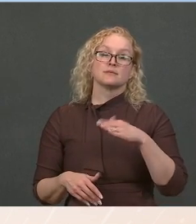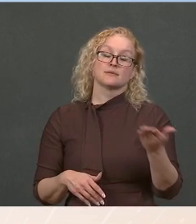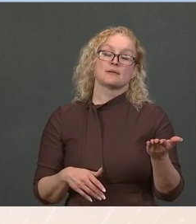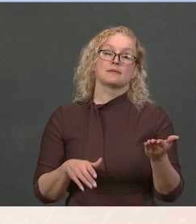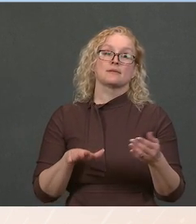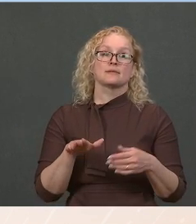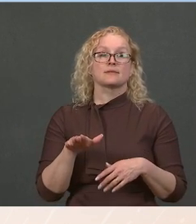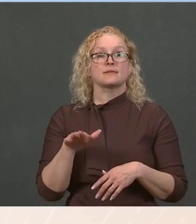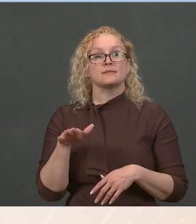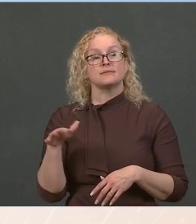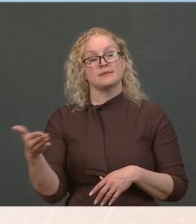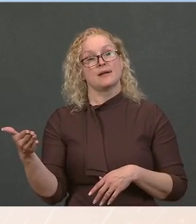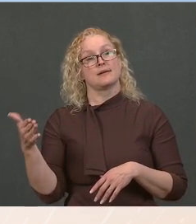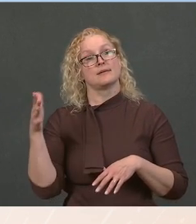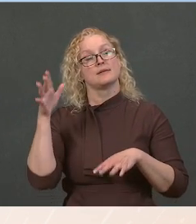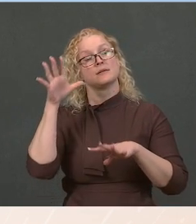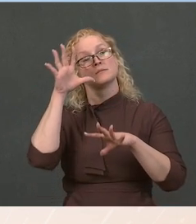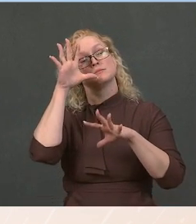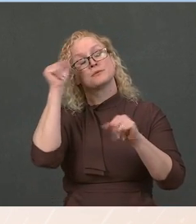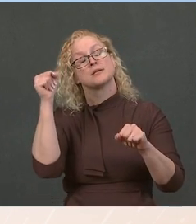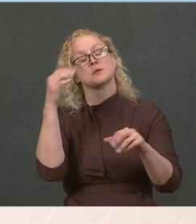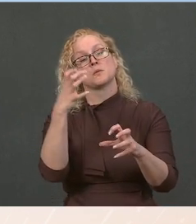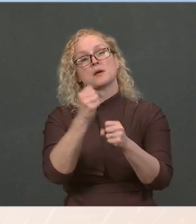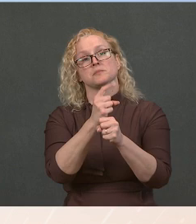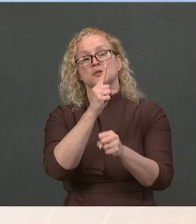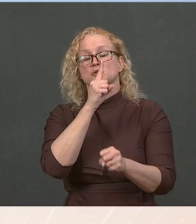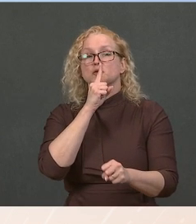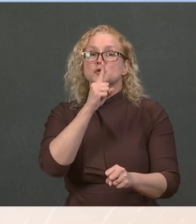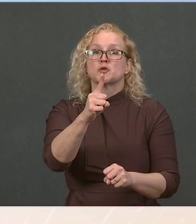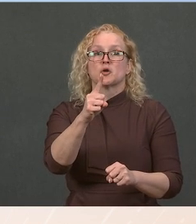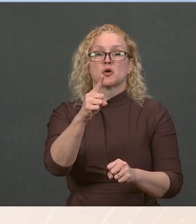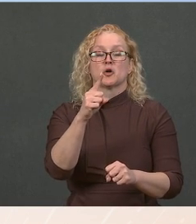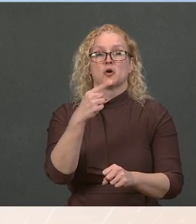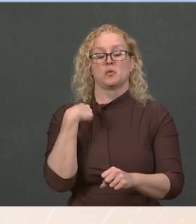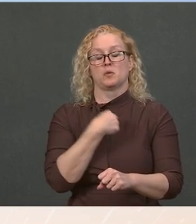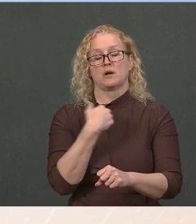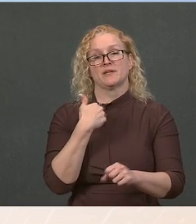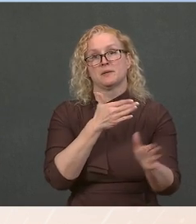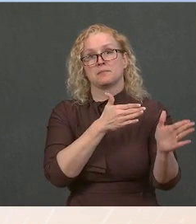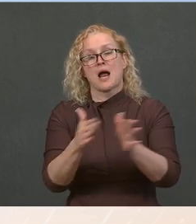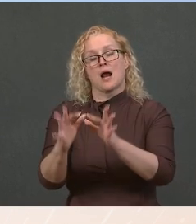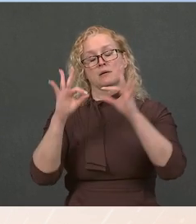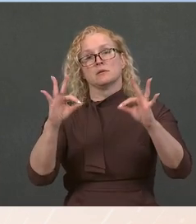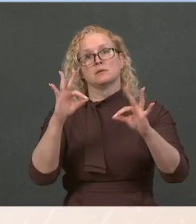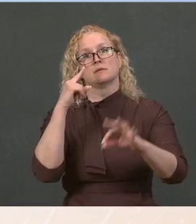a comprehensive vaccination program. And now -- I just laid that out earlier -- 80 percent of the [adult]